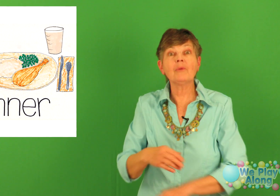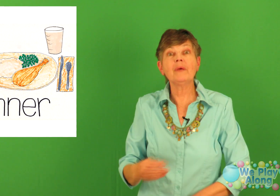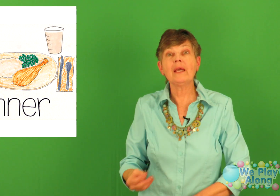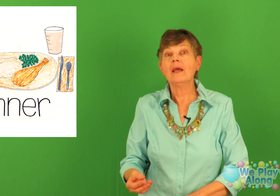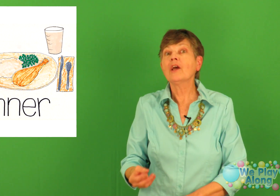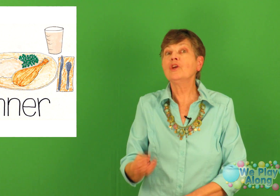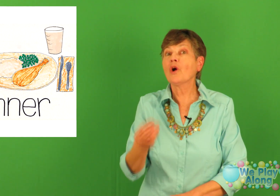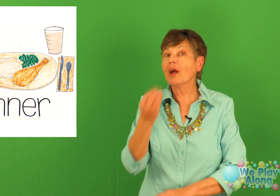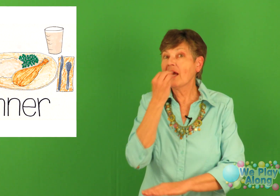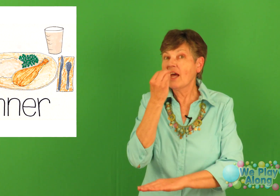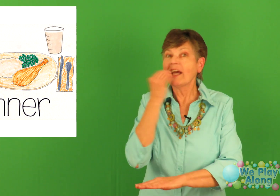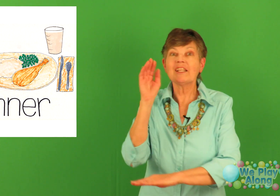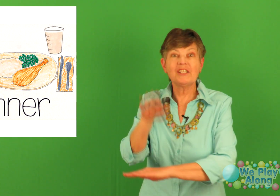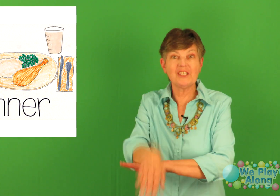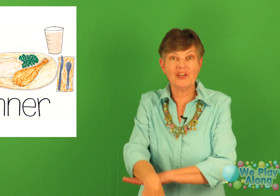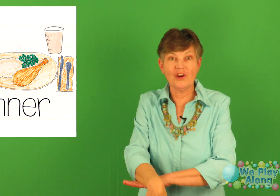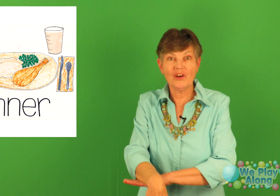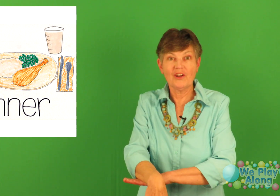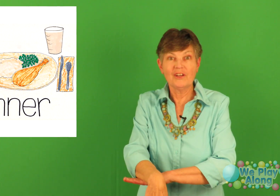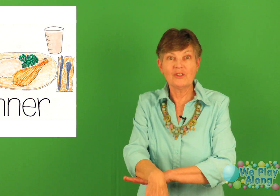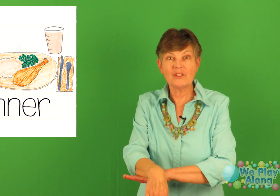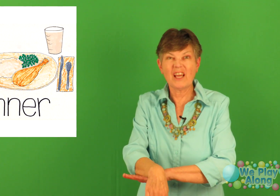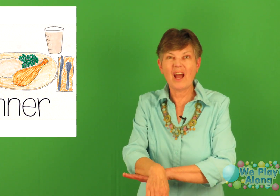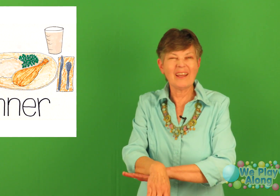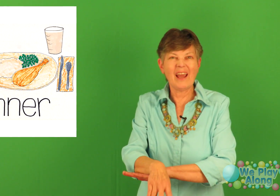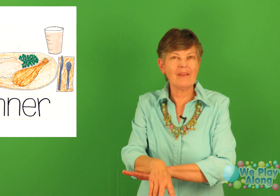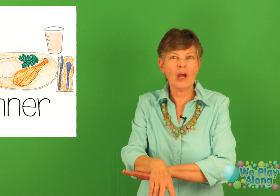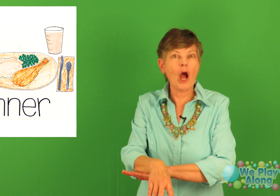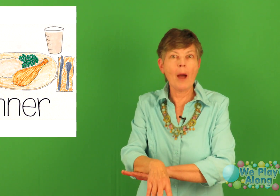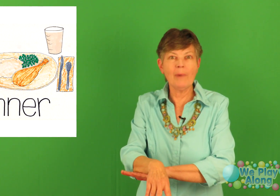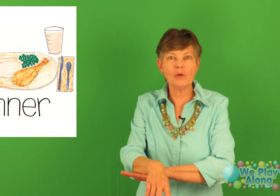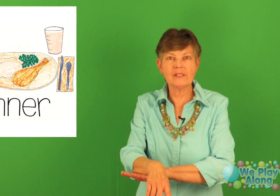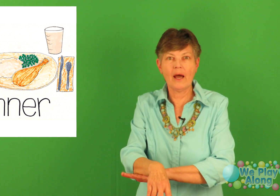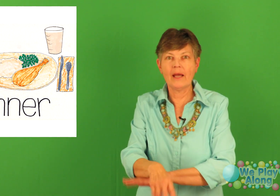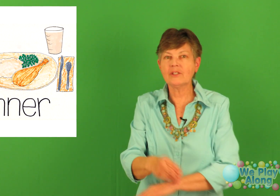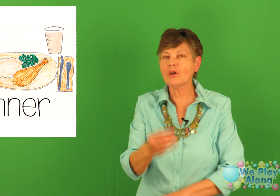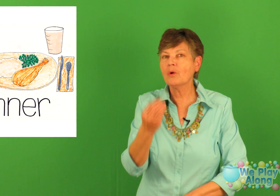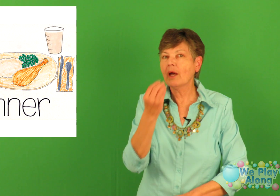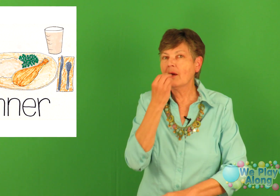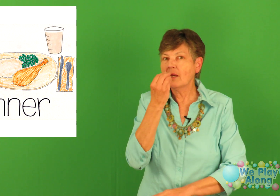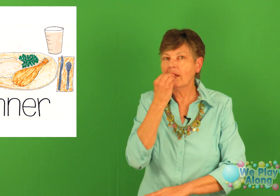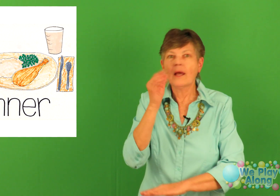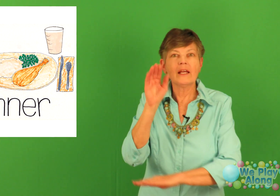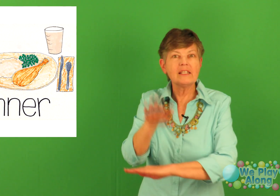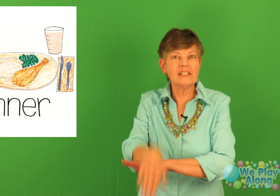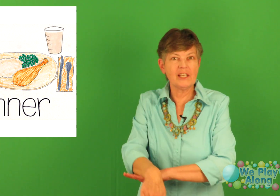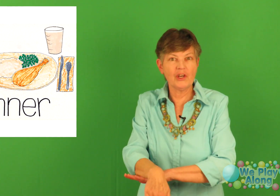would be your dinner so it's a kind of a combo sign so dinner